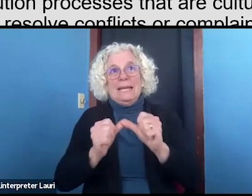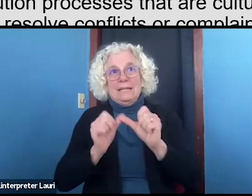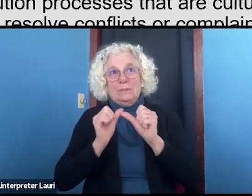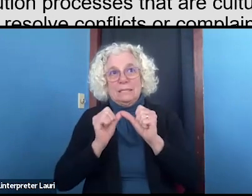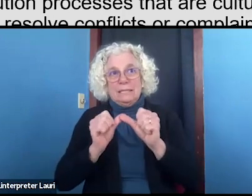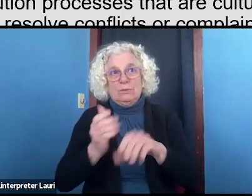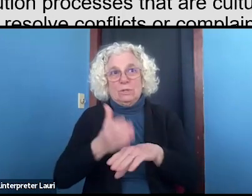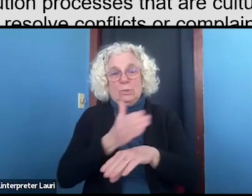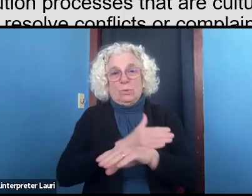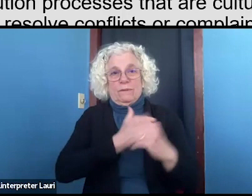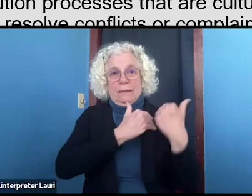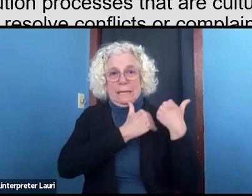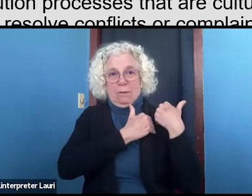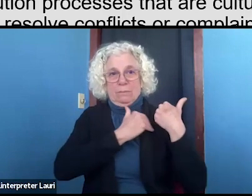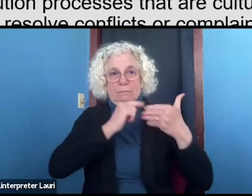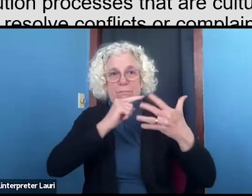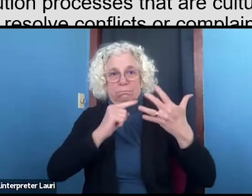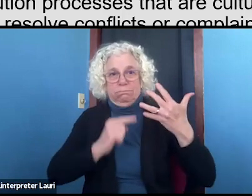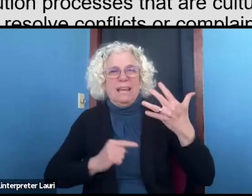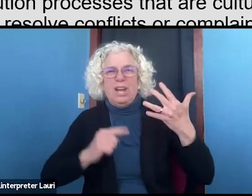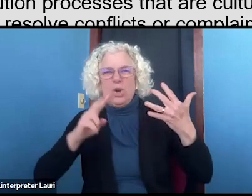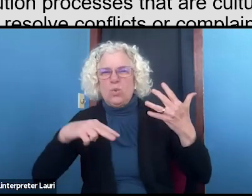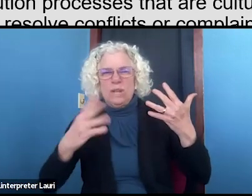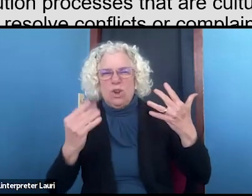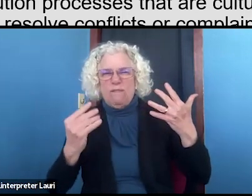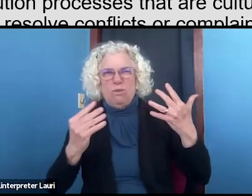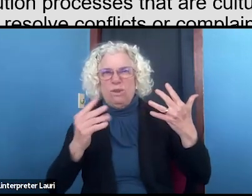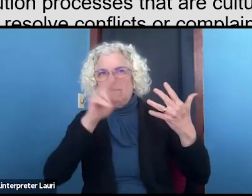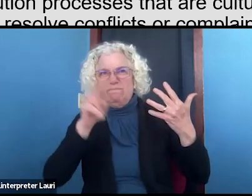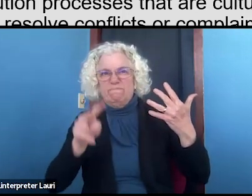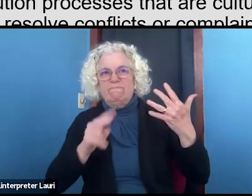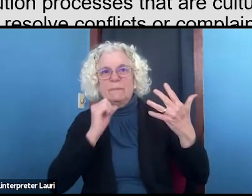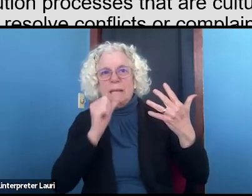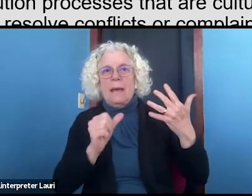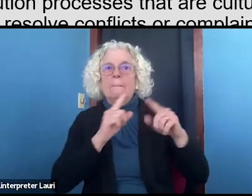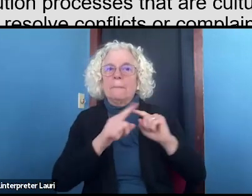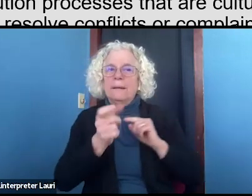So I'm as I said, I'm not going to take the time to review these standards, but it's important to note that they do exist